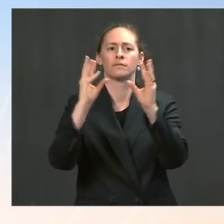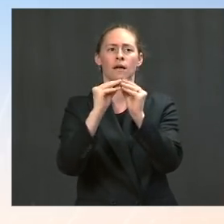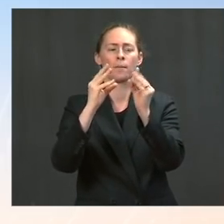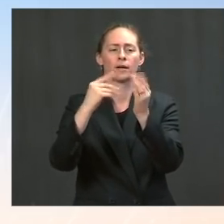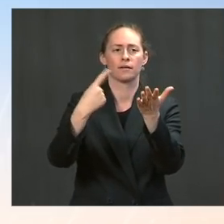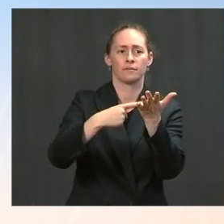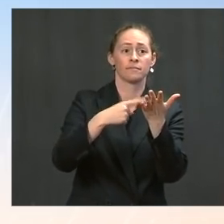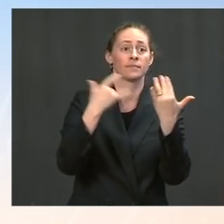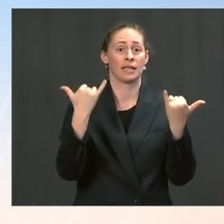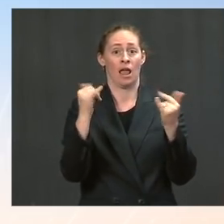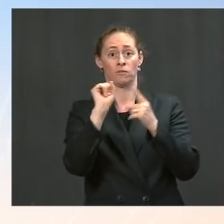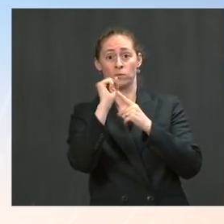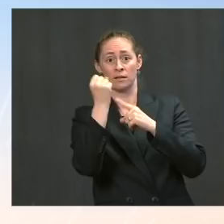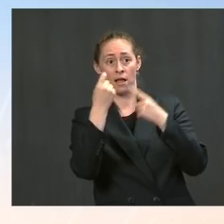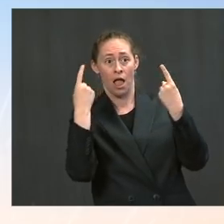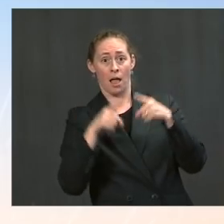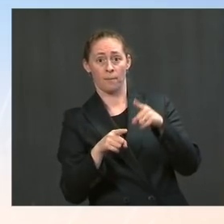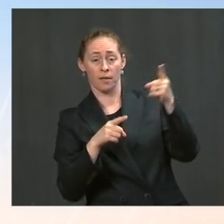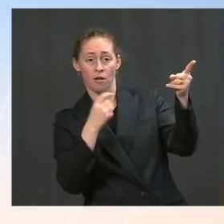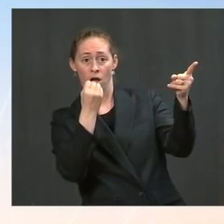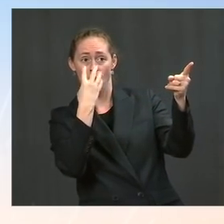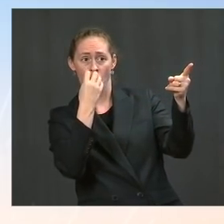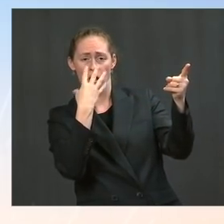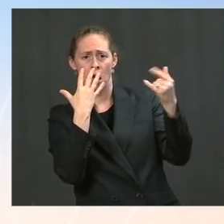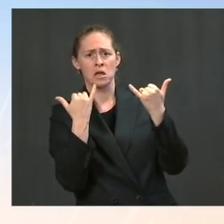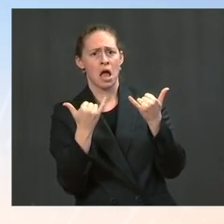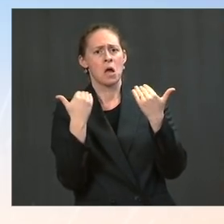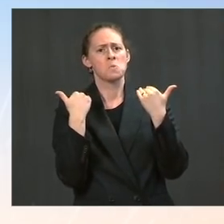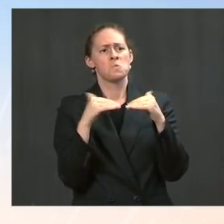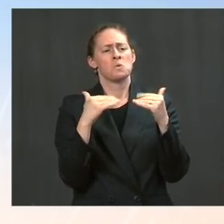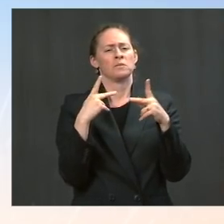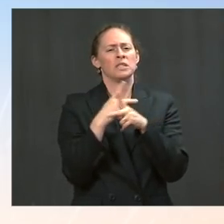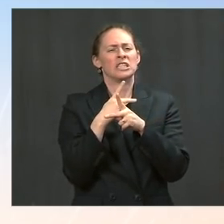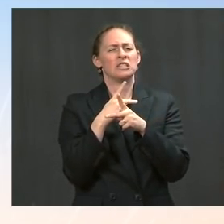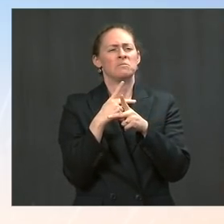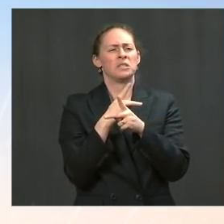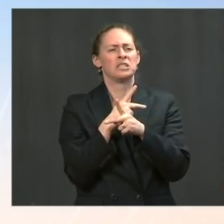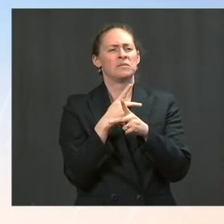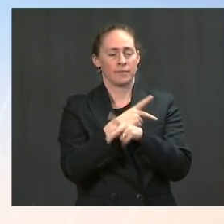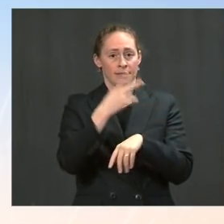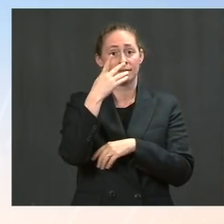and we continue to see Beijing assault Hong Kong's autonomy and democratic institutions.